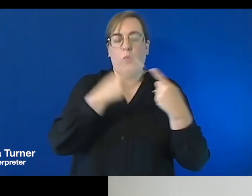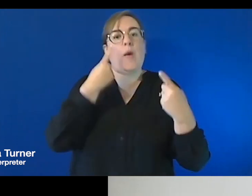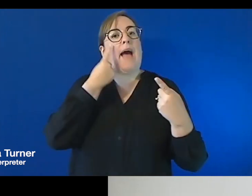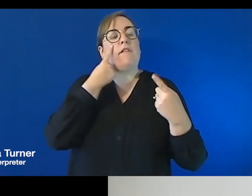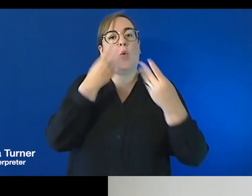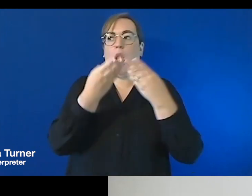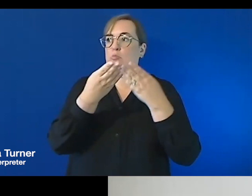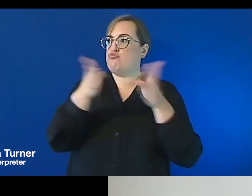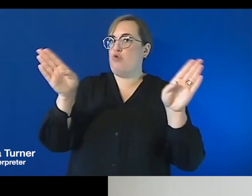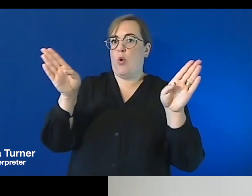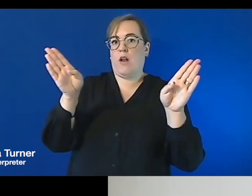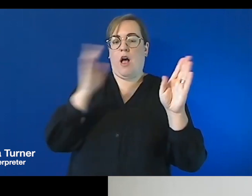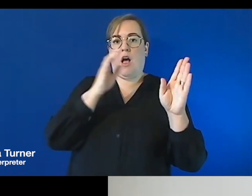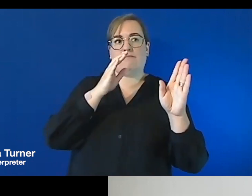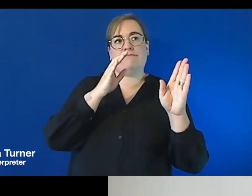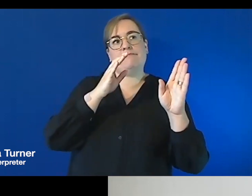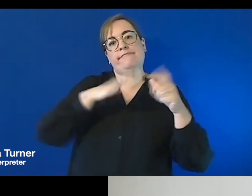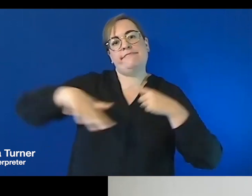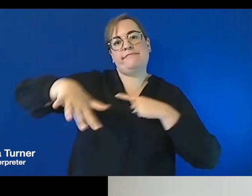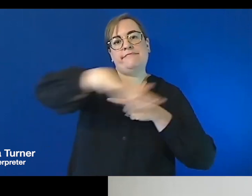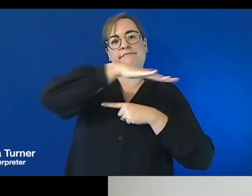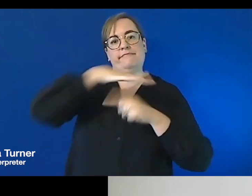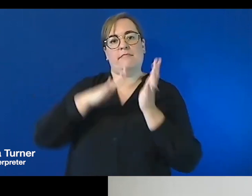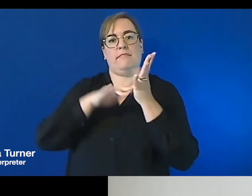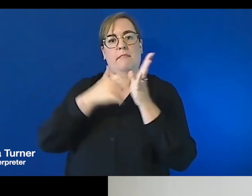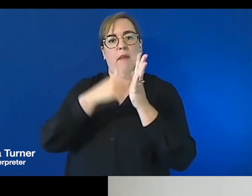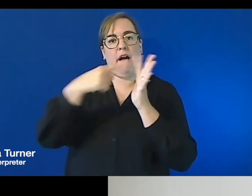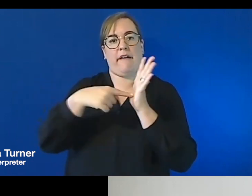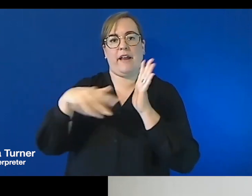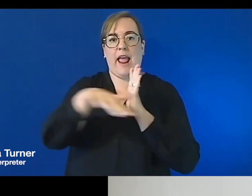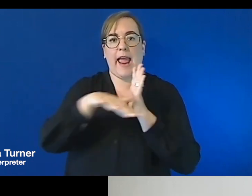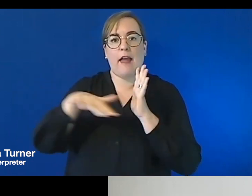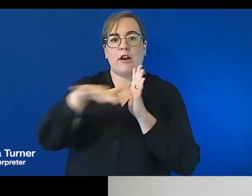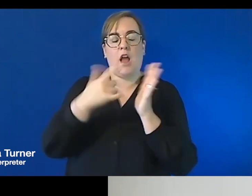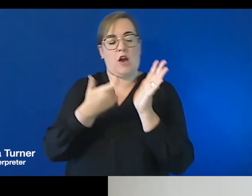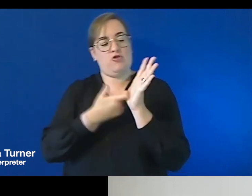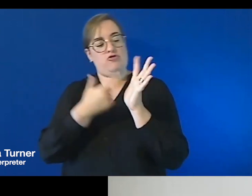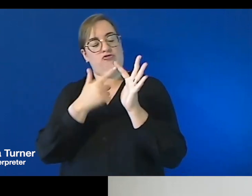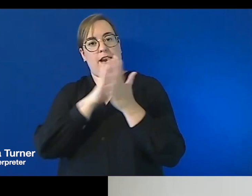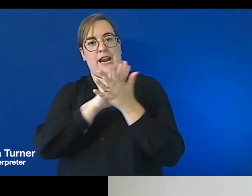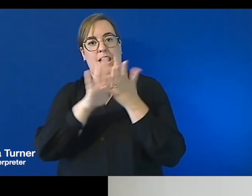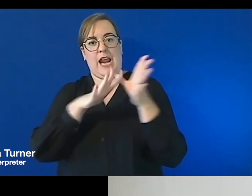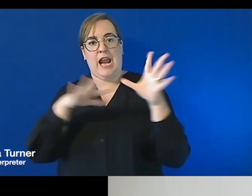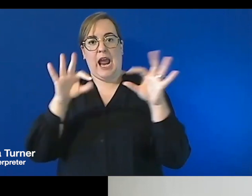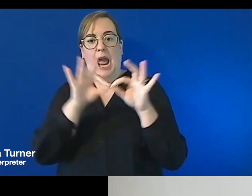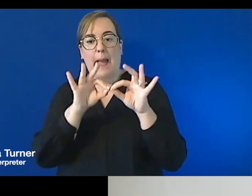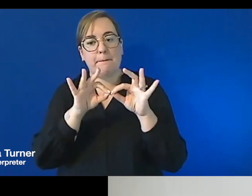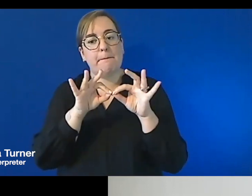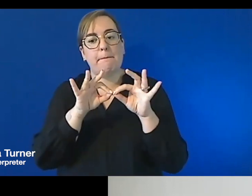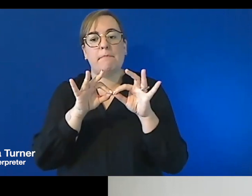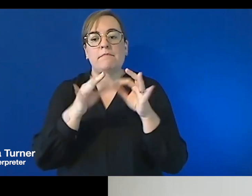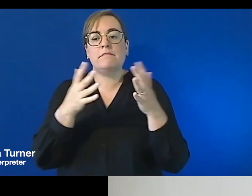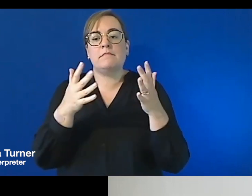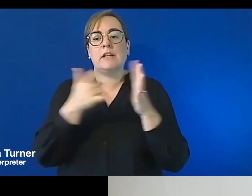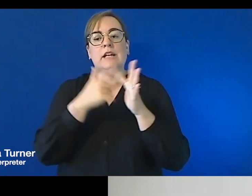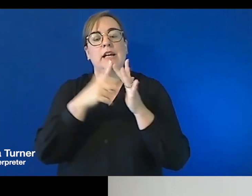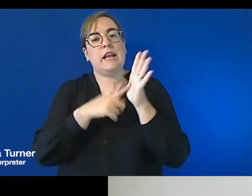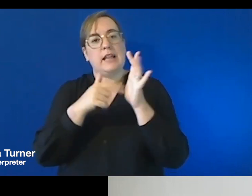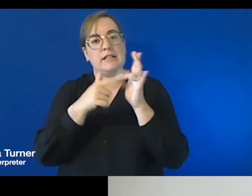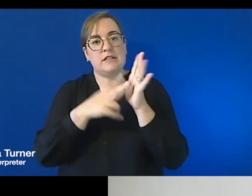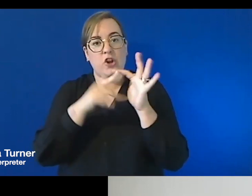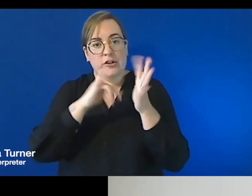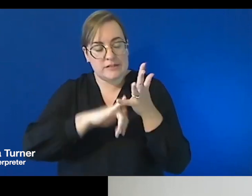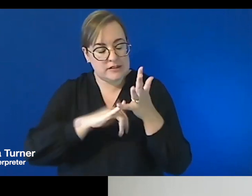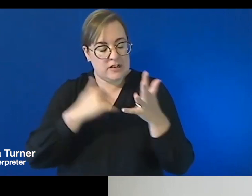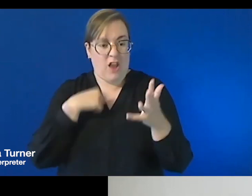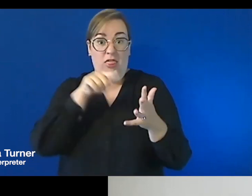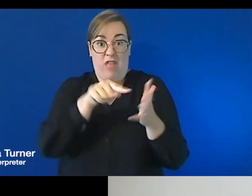to use, for instance, rehabilitation exoskeletons is a for instance a tool for an extreme type of